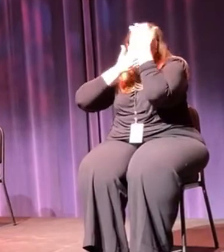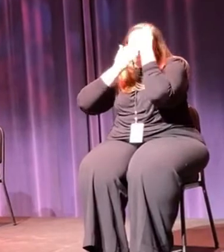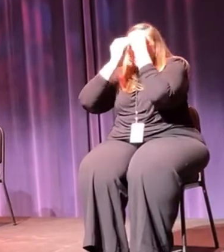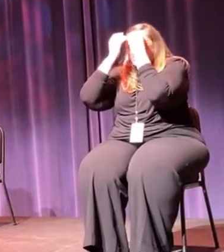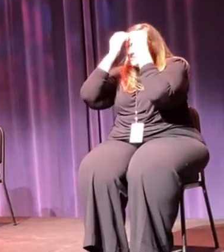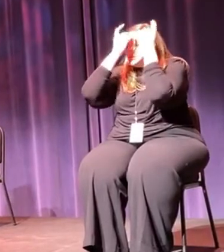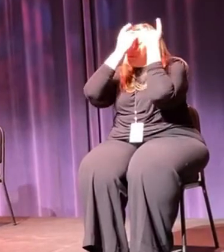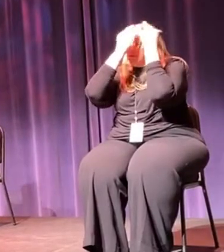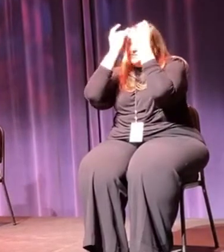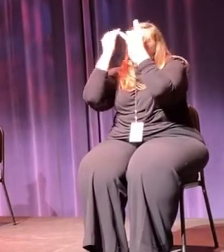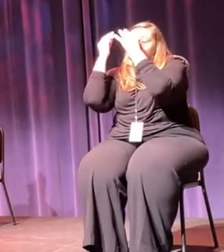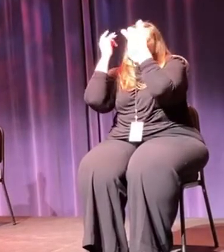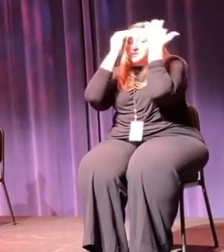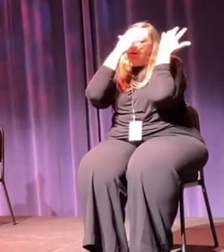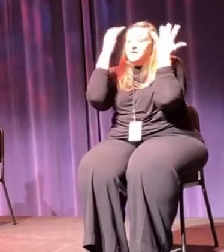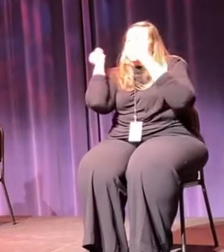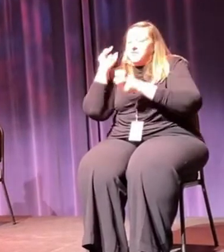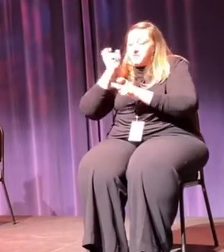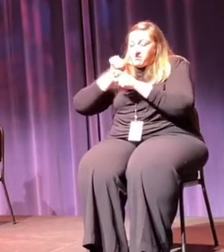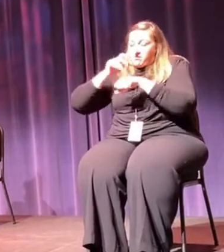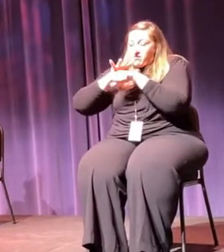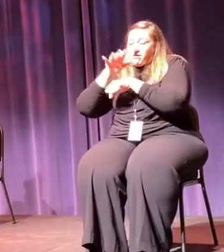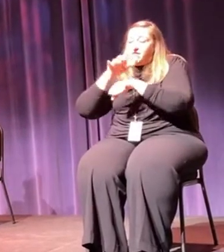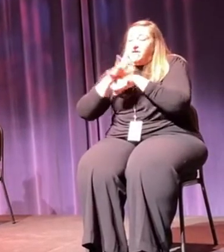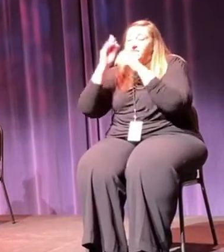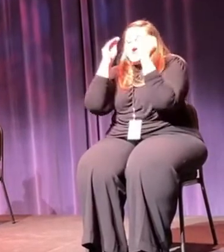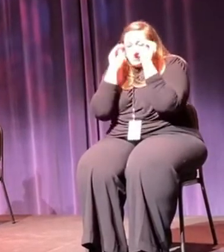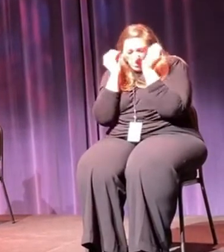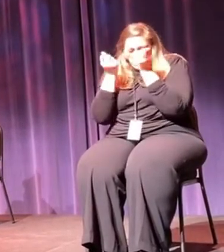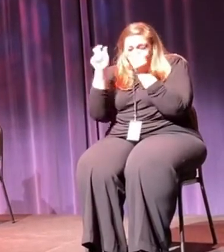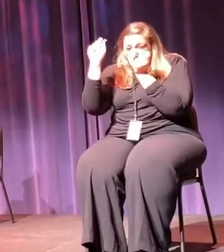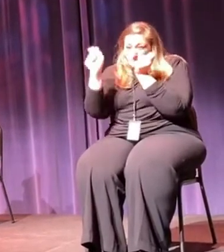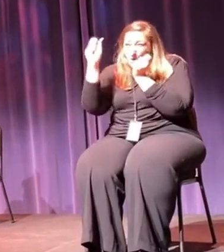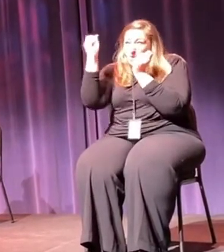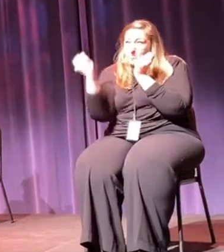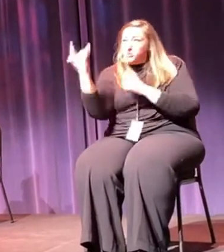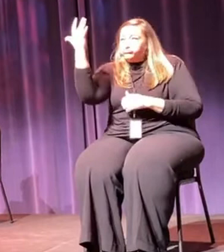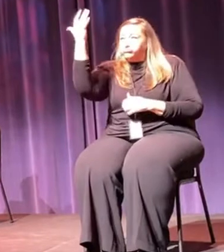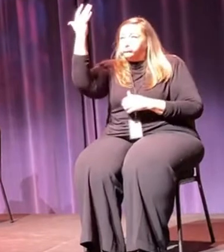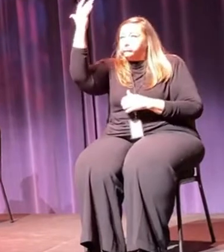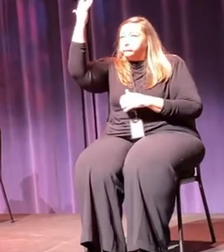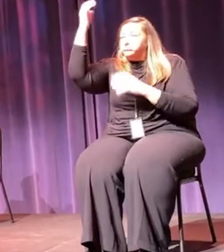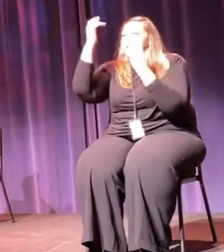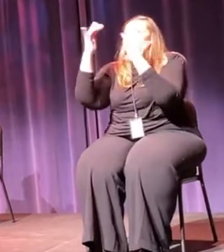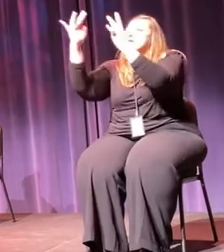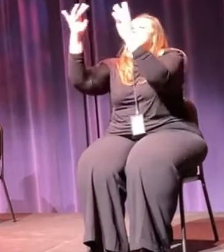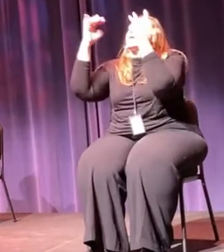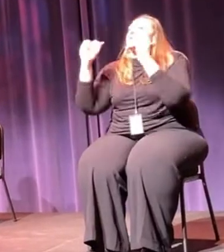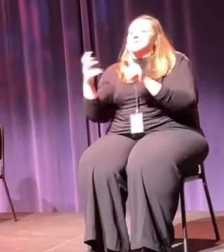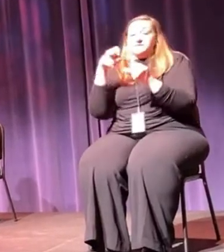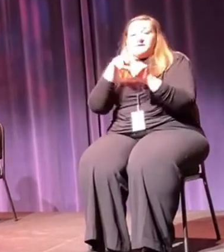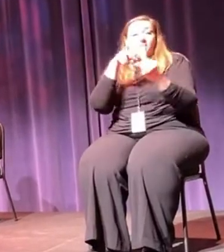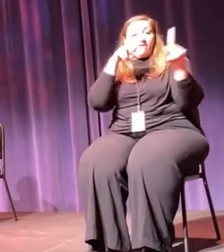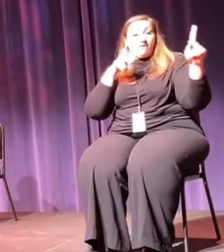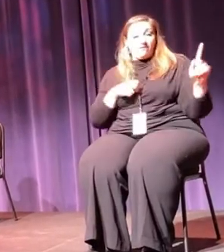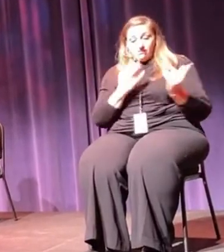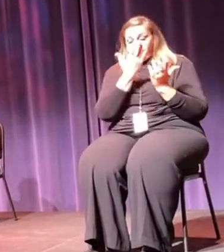Love me hard enough and we can make em catch fire. They said if we unplug ourselves, we'll die.